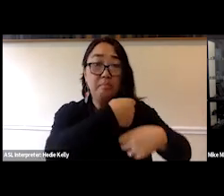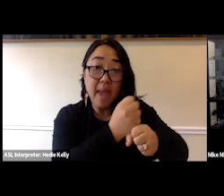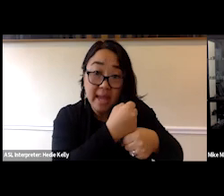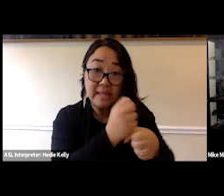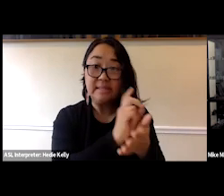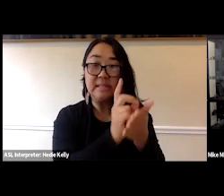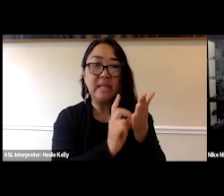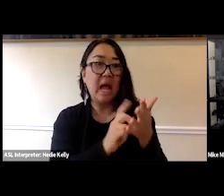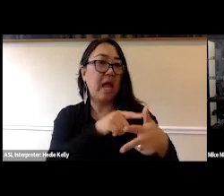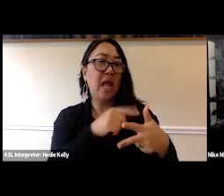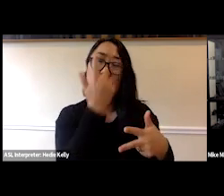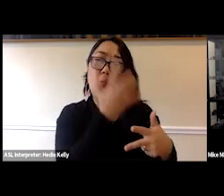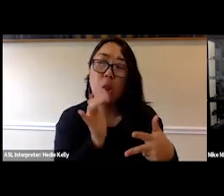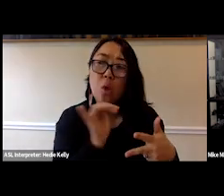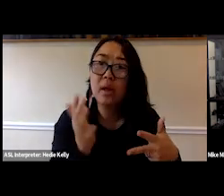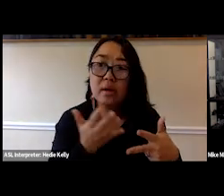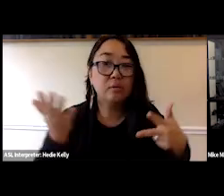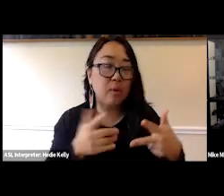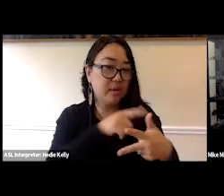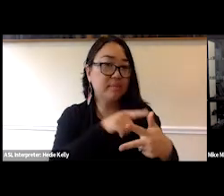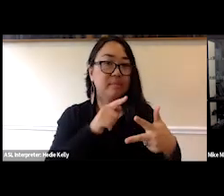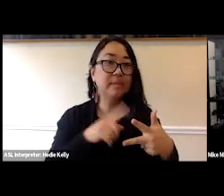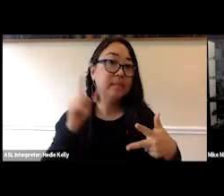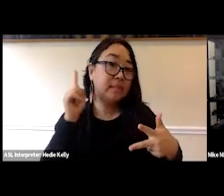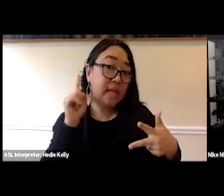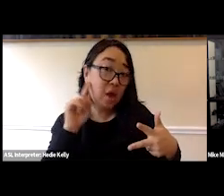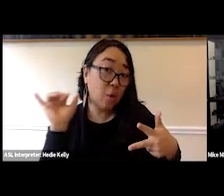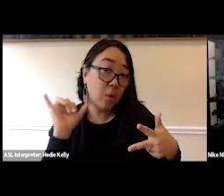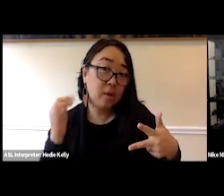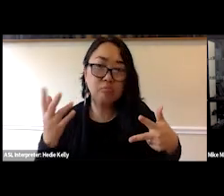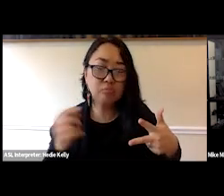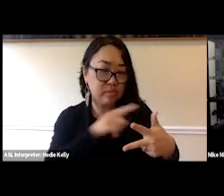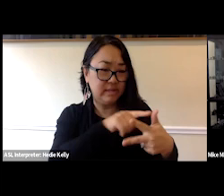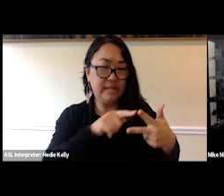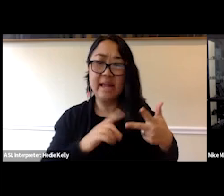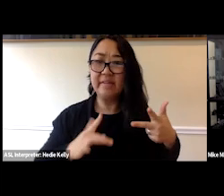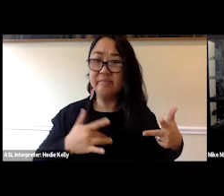How does it look, how does it sound, and how does it feel?